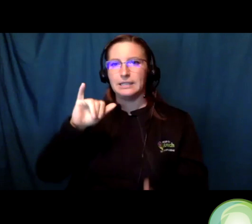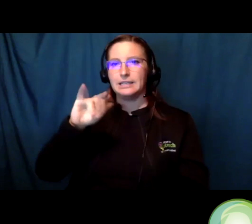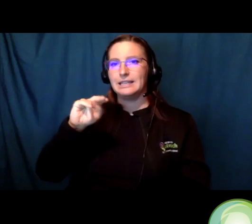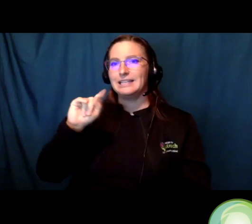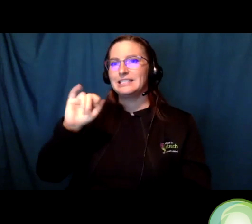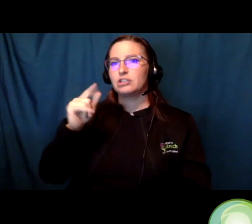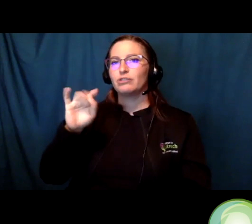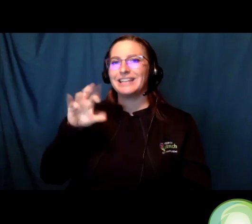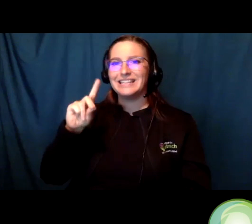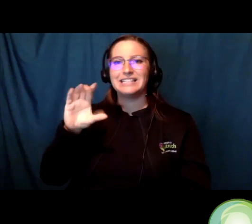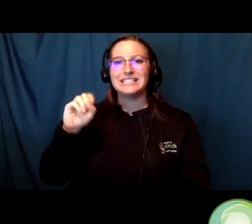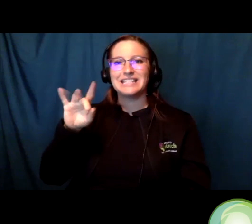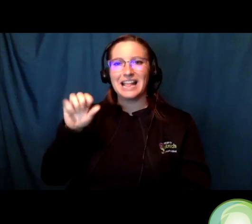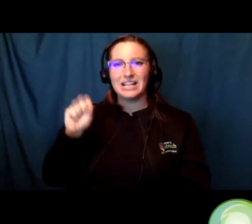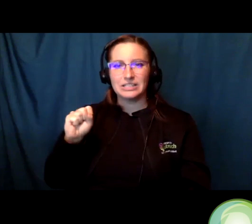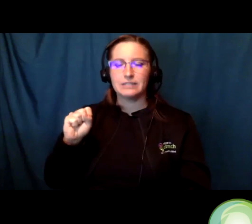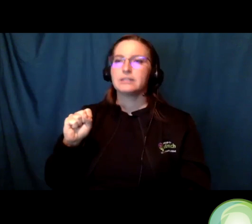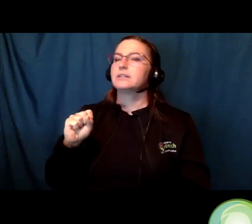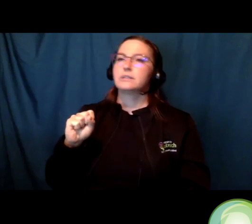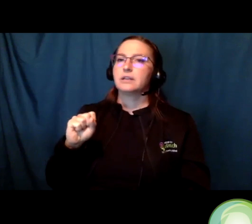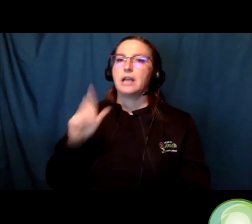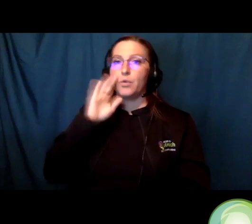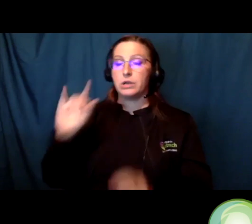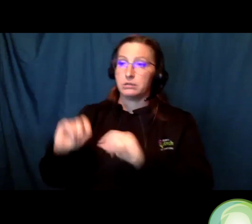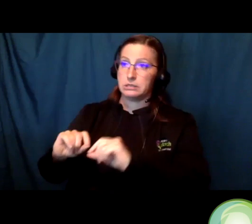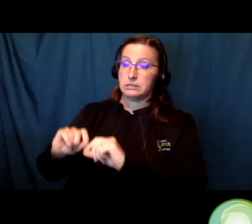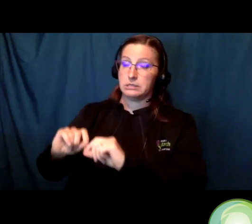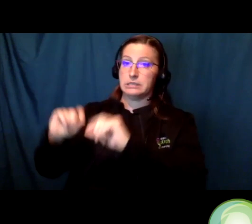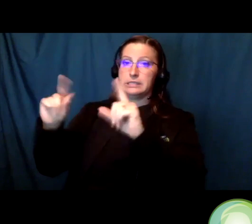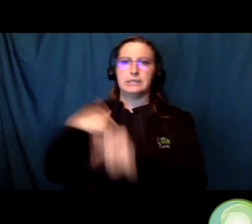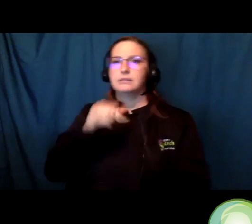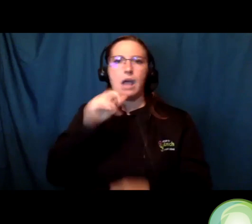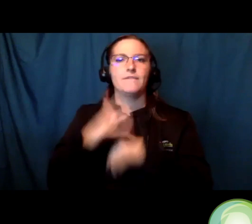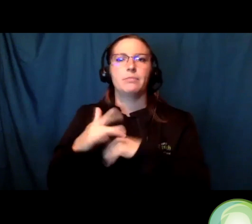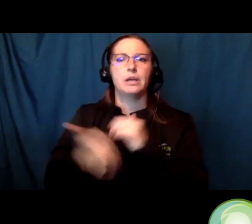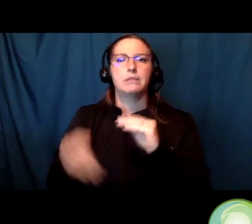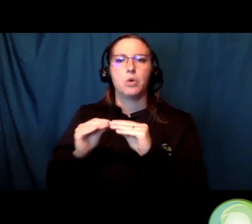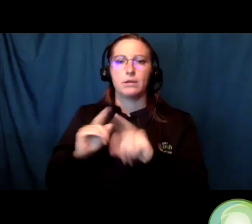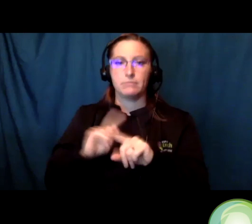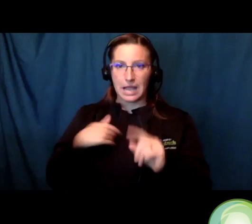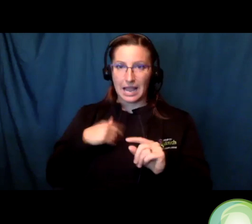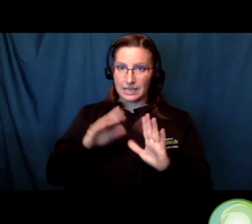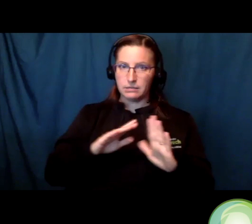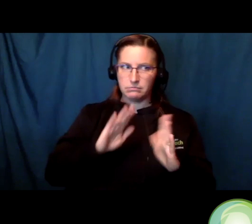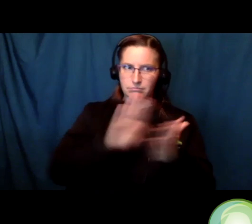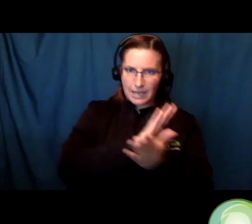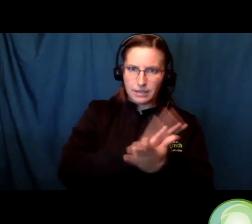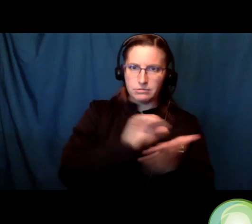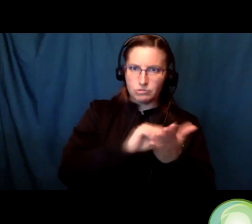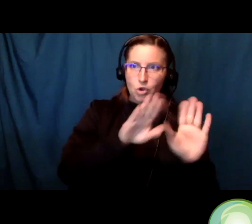brings me up to that page or it says "no longer available" but I can still get to the page and open it so we're gonna have to figure out